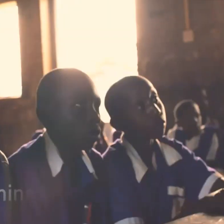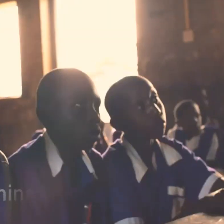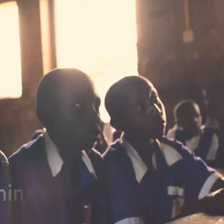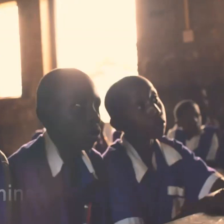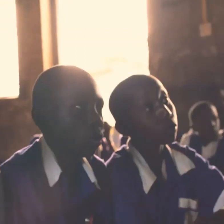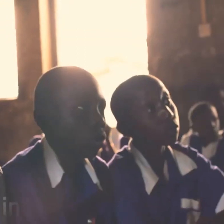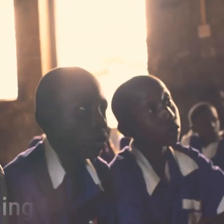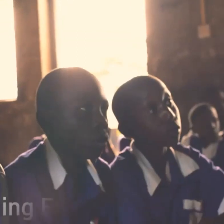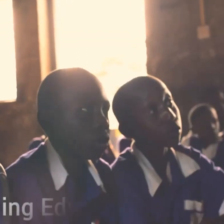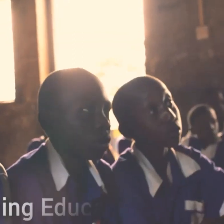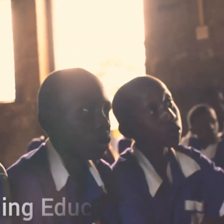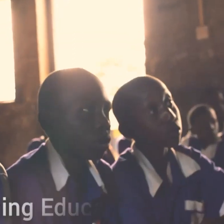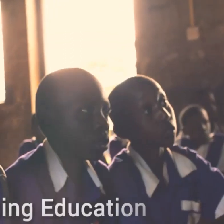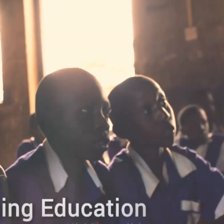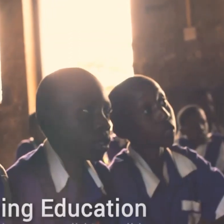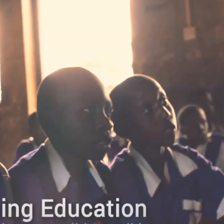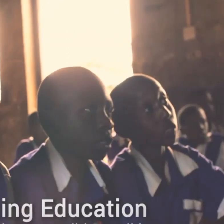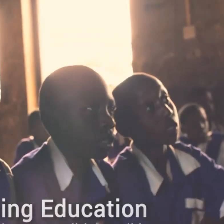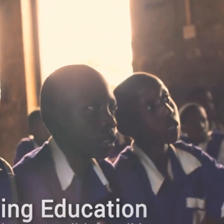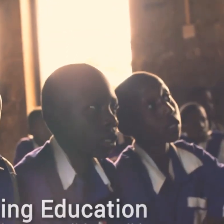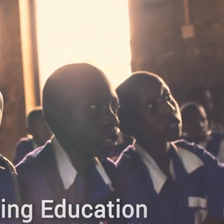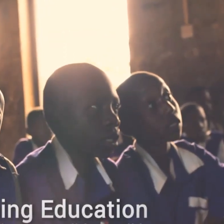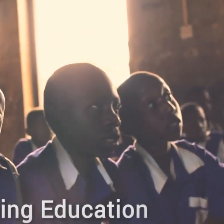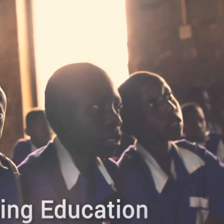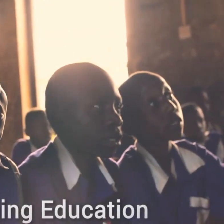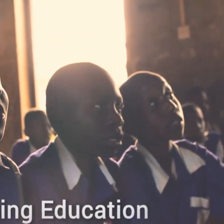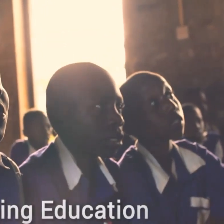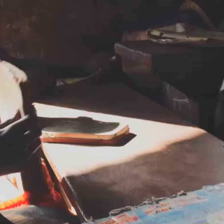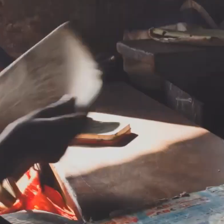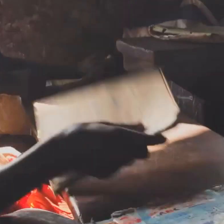UNICEF-Wongani Grace Taulo: in transforming education, making textbooks accessible to all them and.